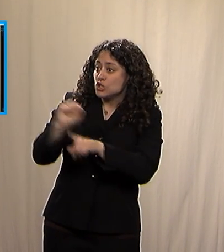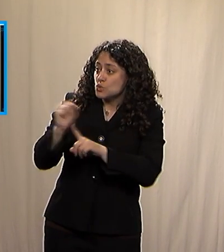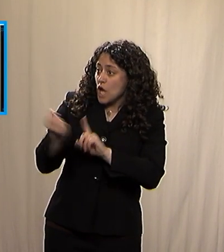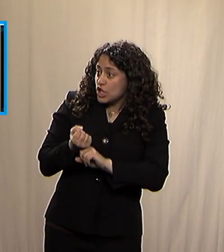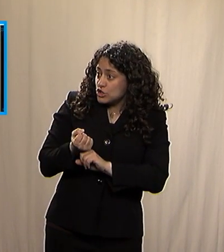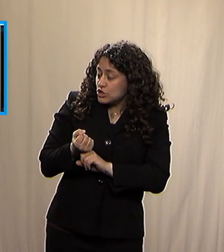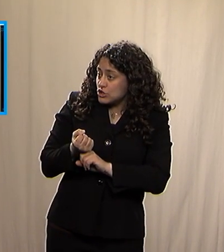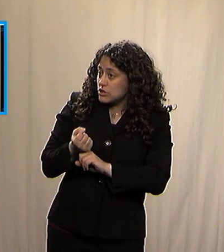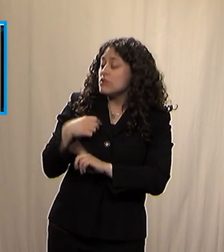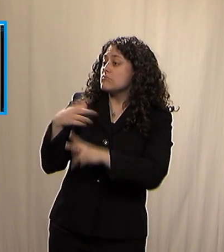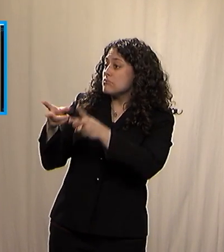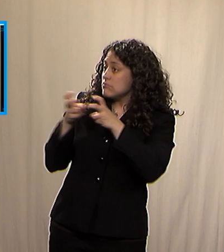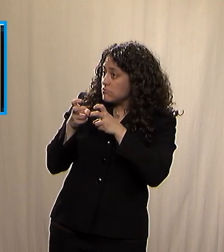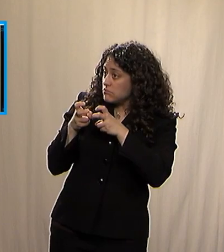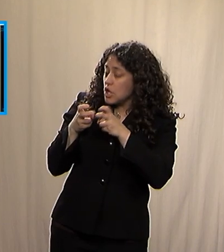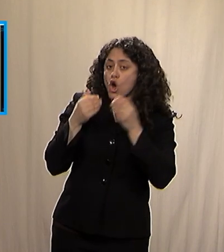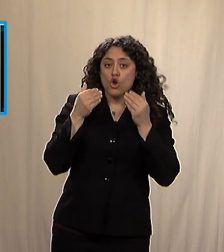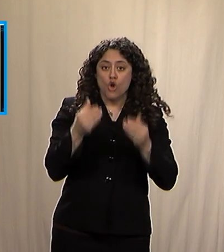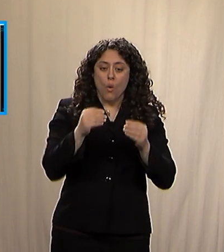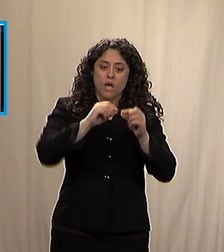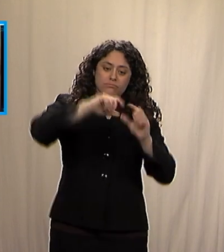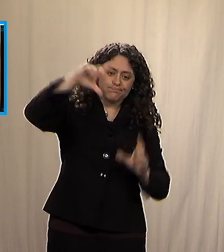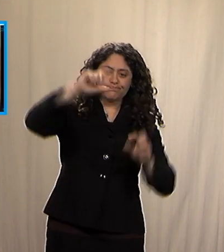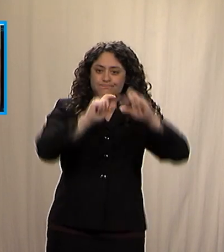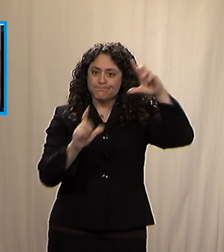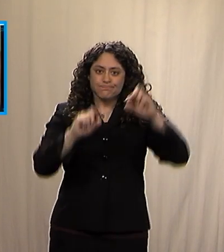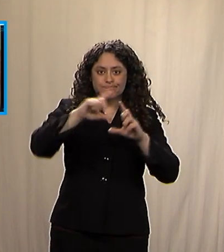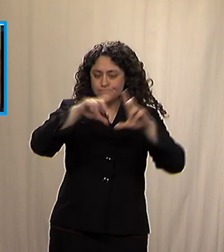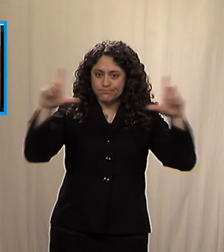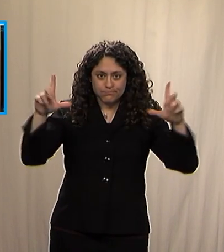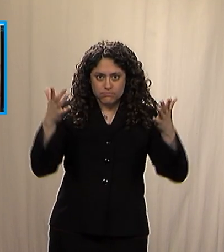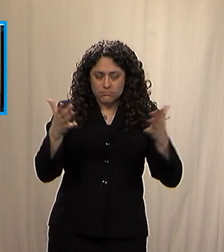Now it might be that I'm told in this situation my role space needs to be a certain way.